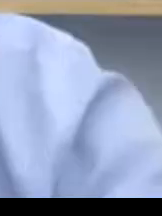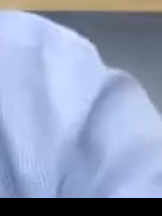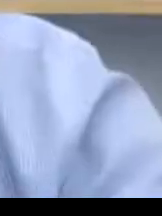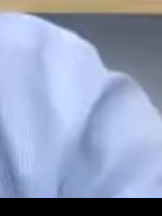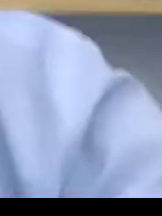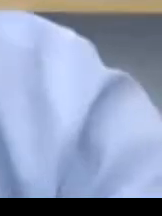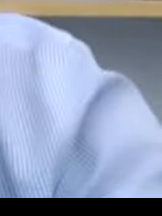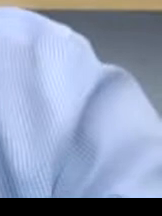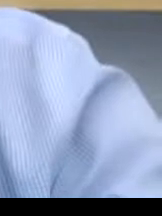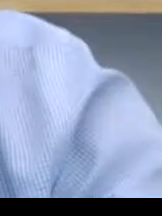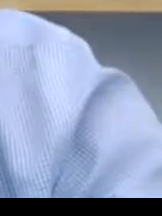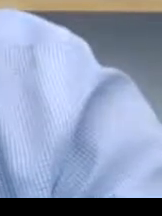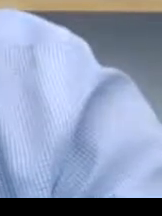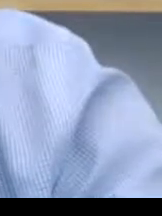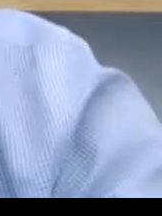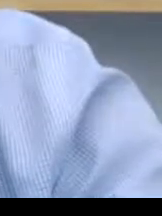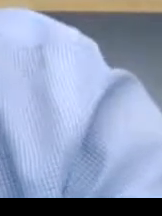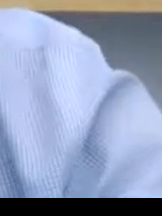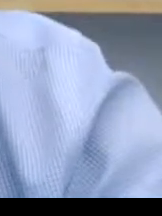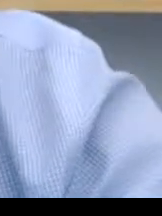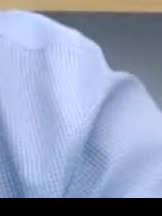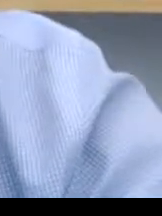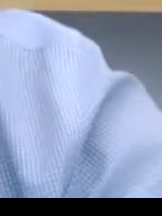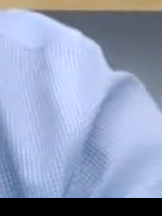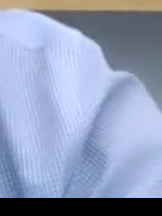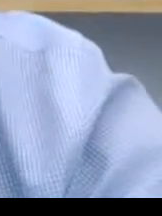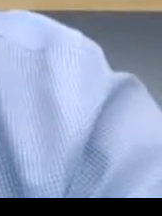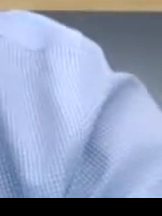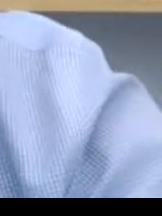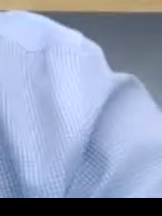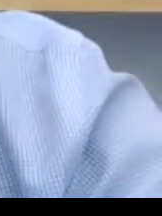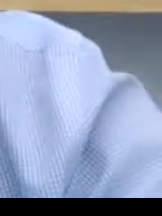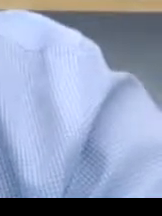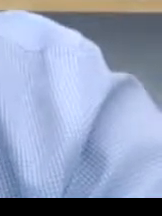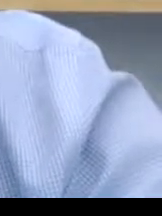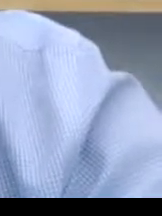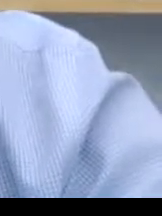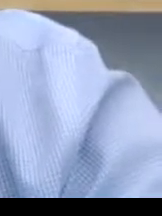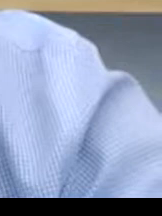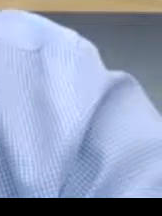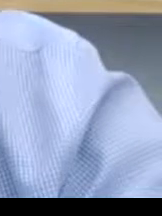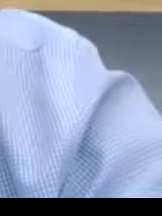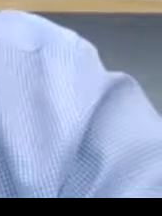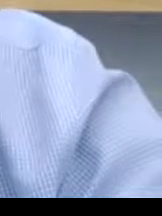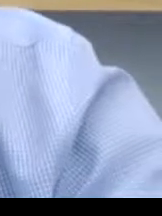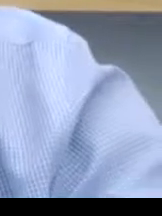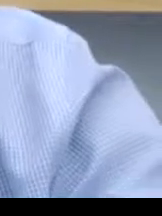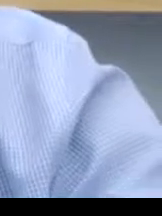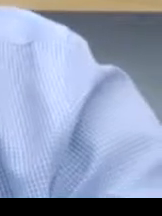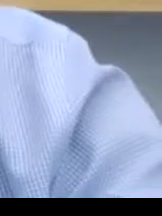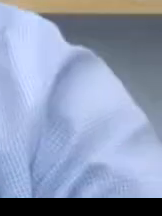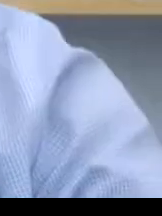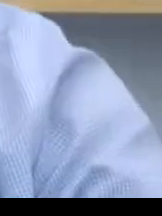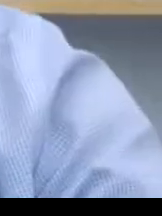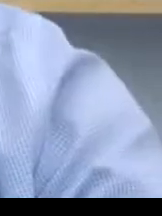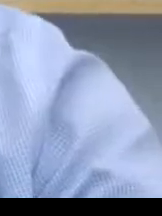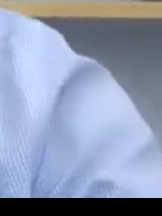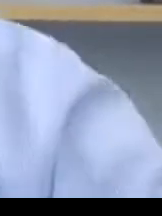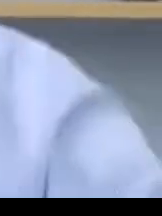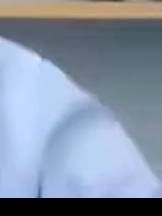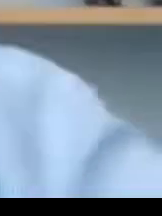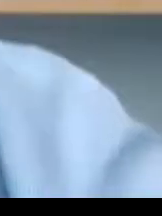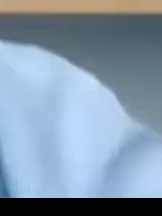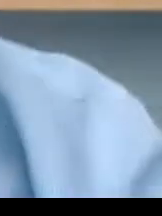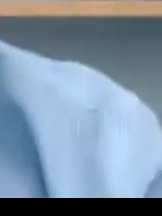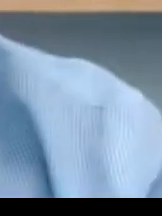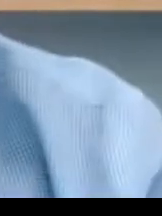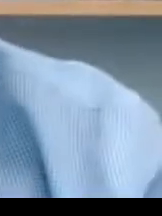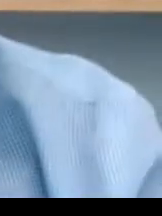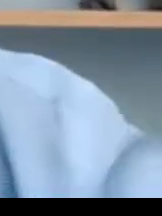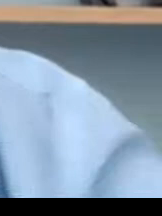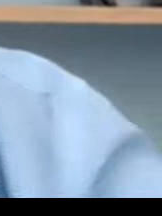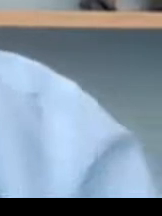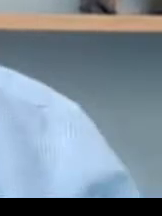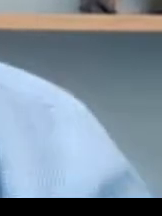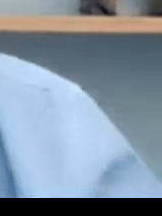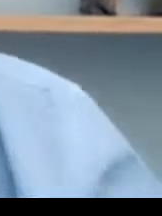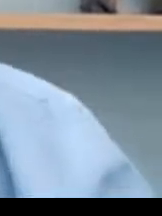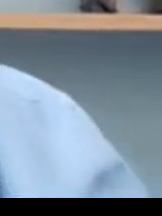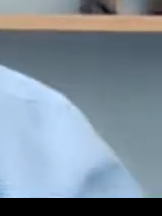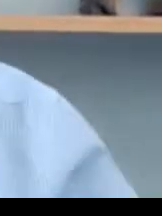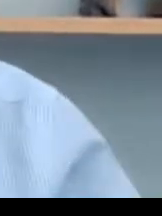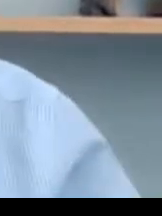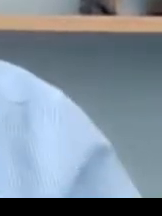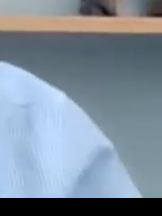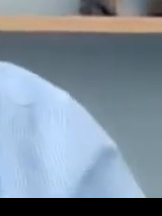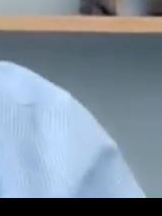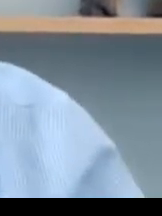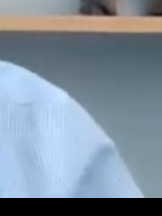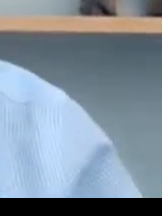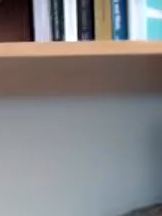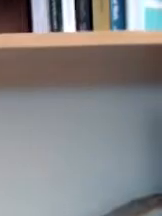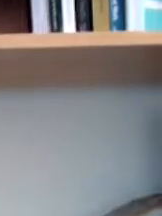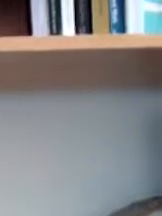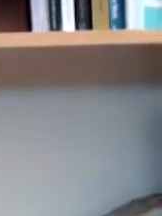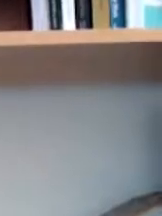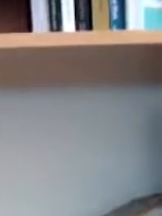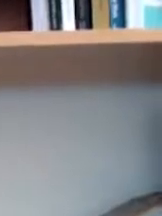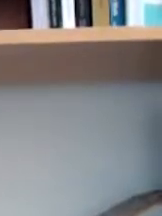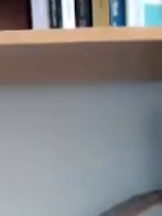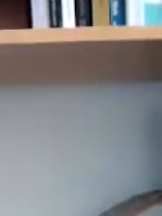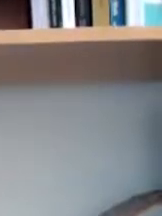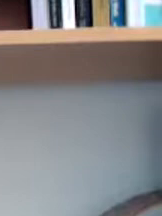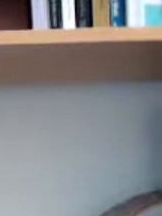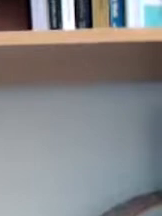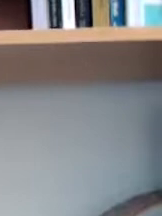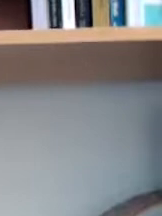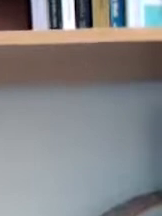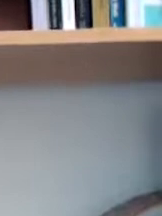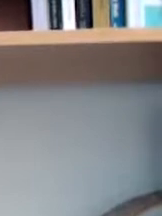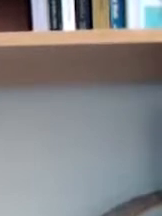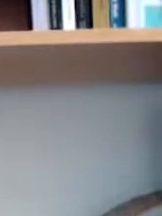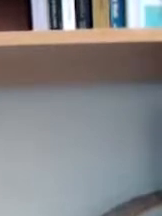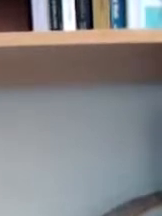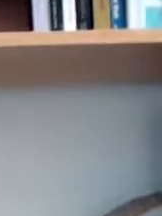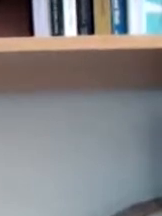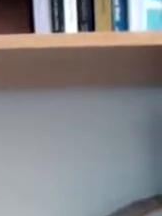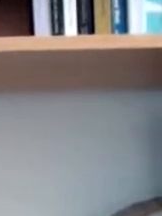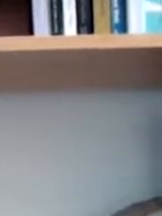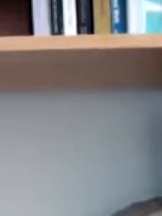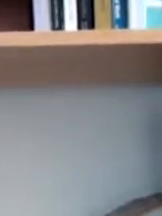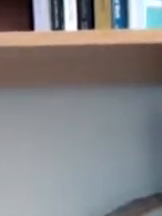Jason Markesich or myself. And thank you to University of New Hampshire, NIDILRR ACL, and the Department of Health and Human Services. Thank you.